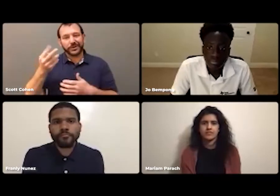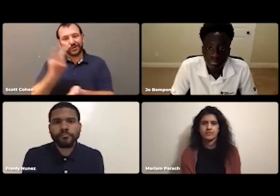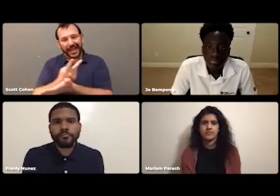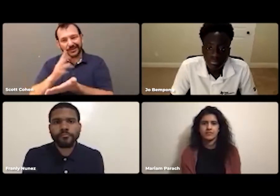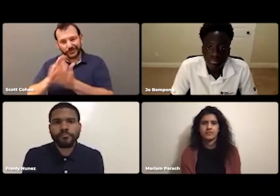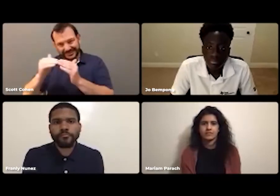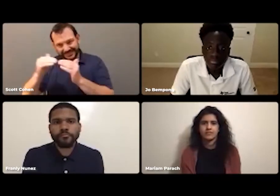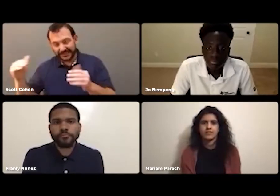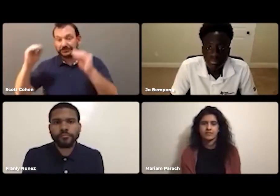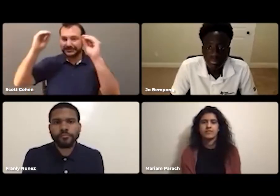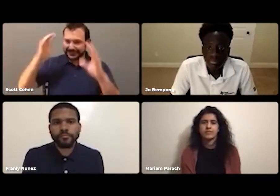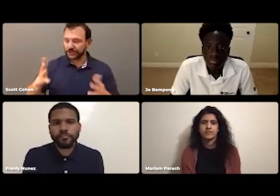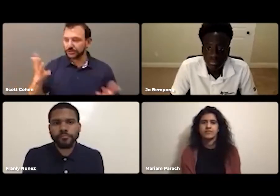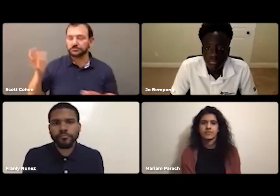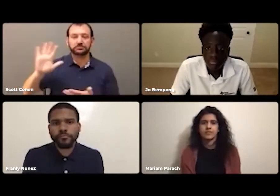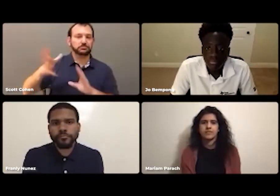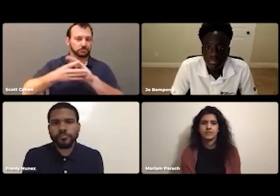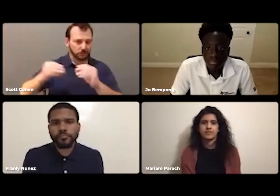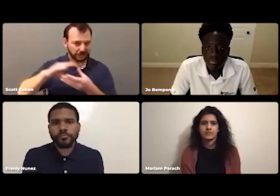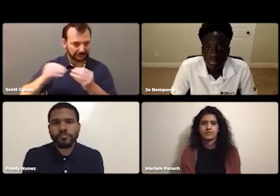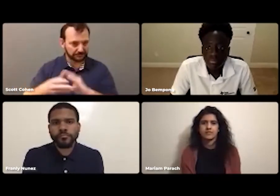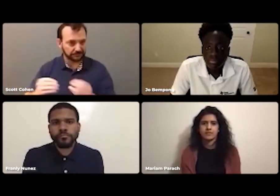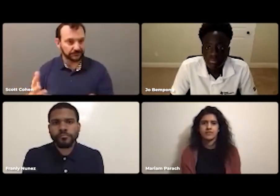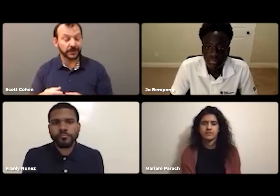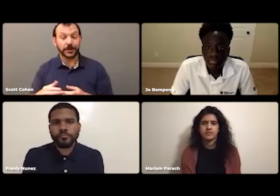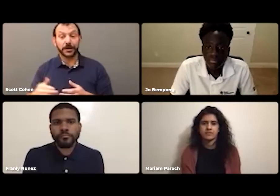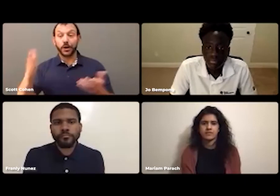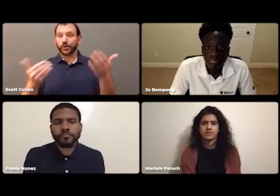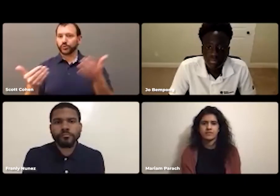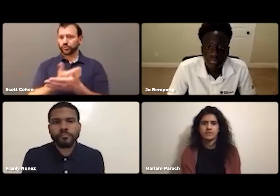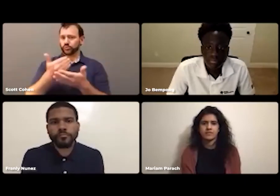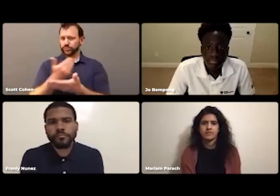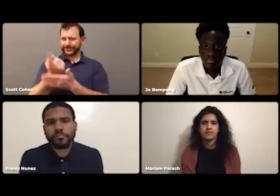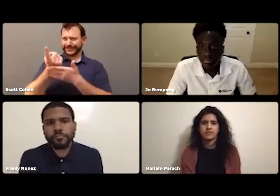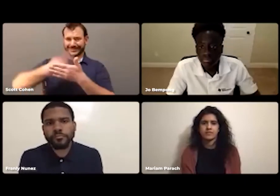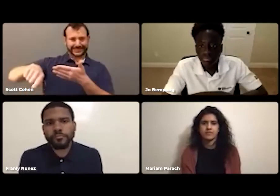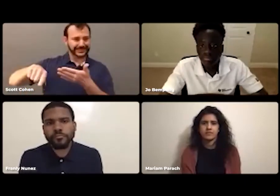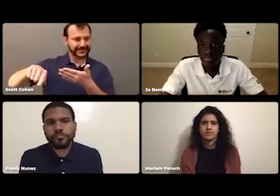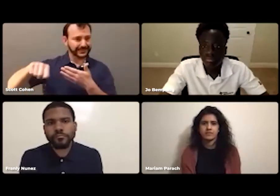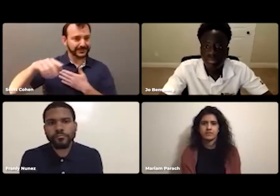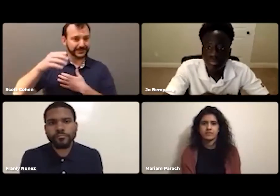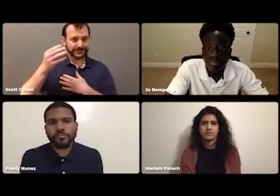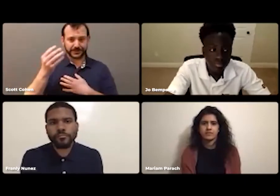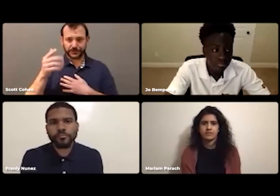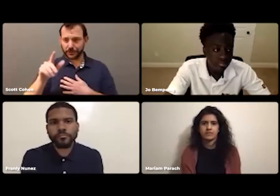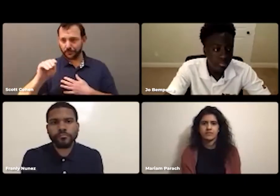That's grad-level students, etc.. We'll get their stories.